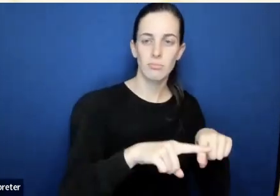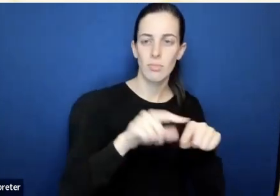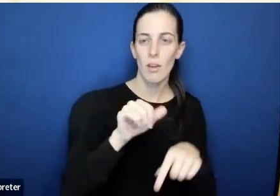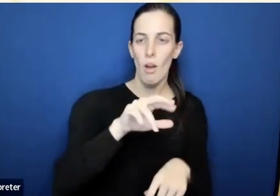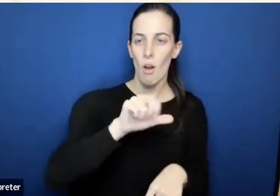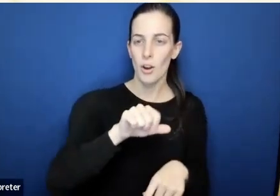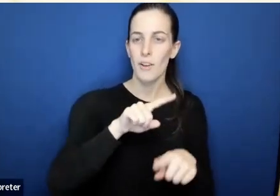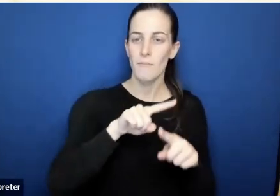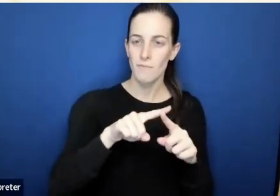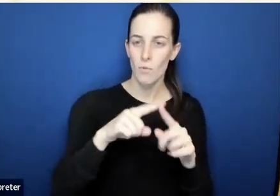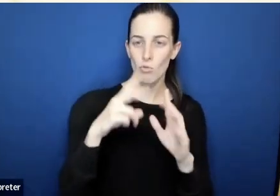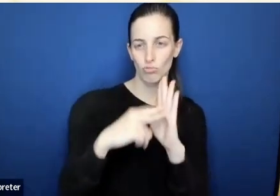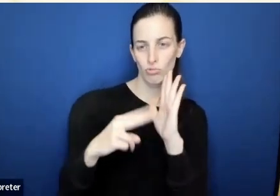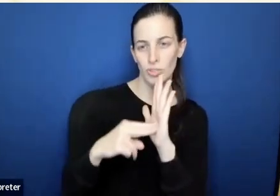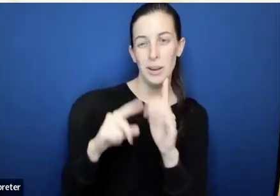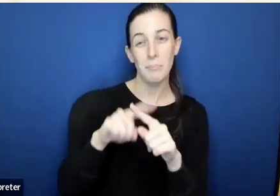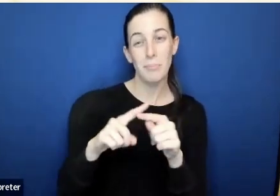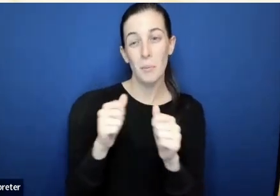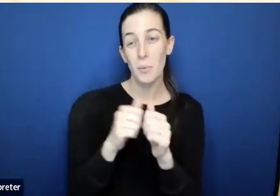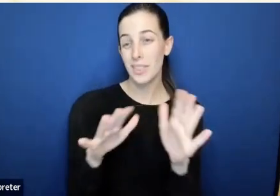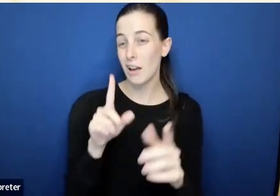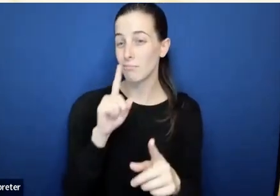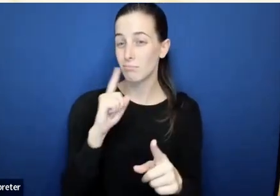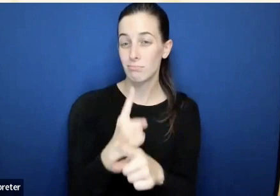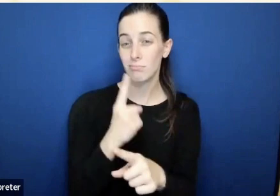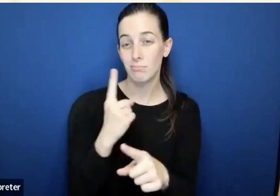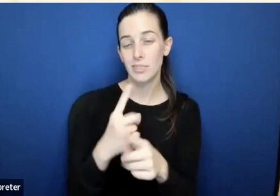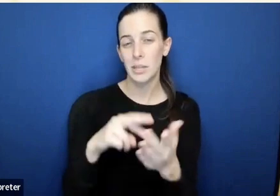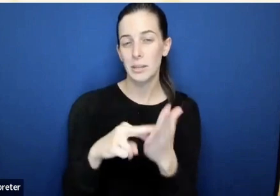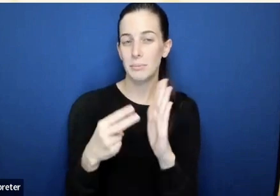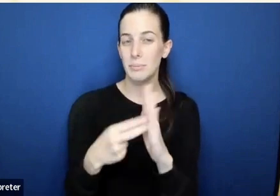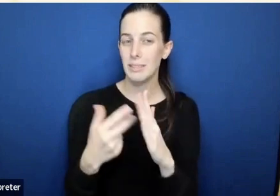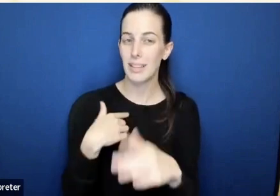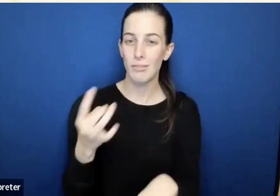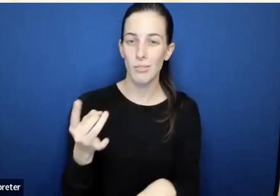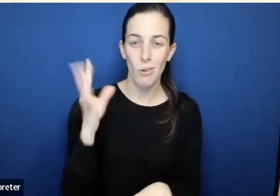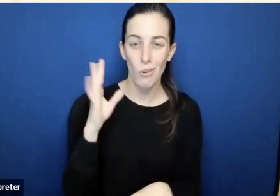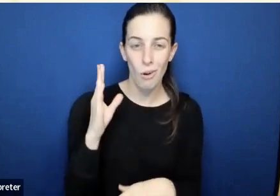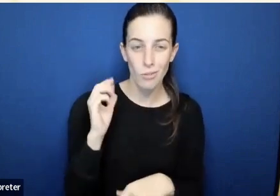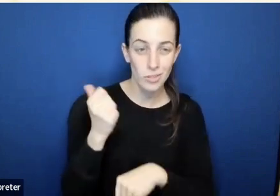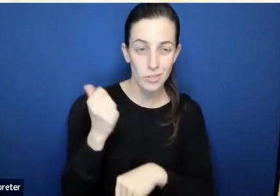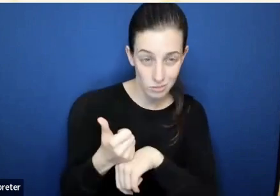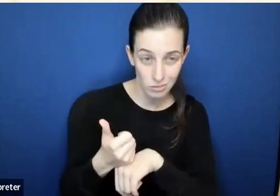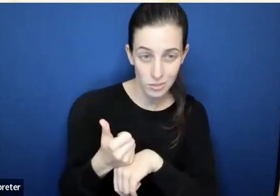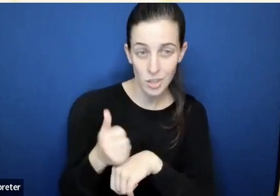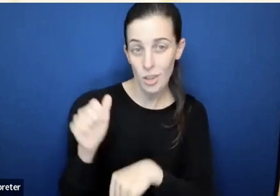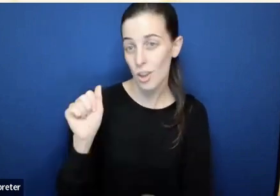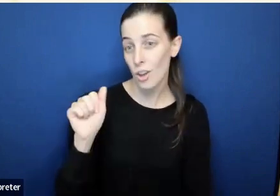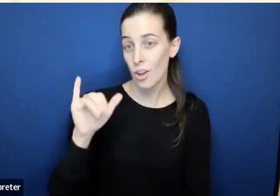may not know the complete functionality and behavior of these elements. So here, ARIA acts as a bridge to fill that gap.